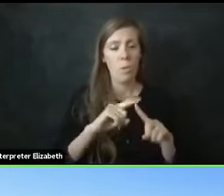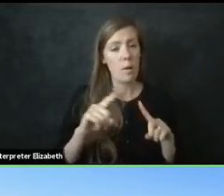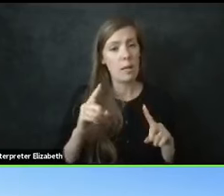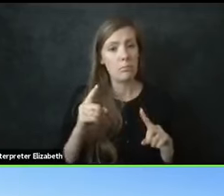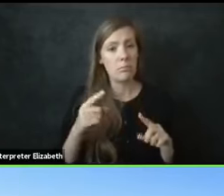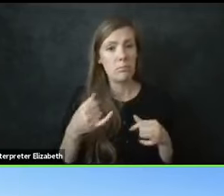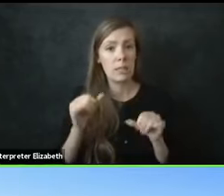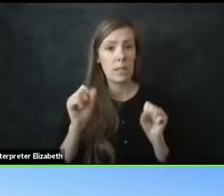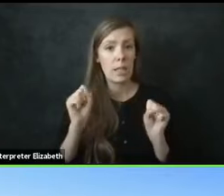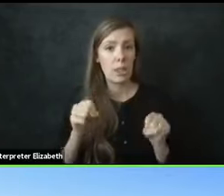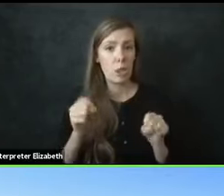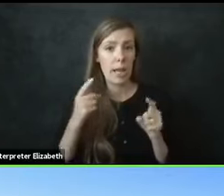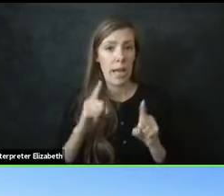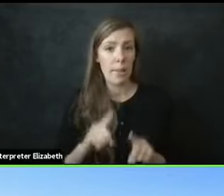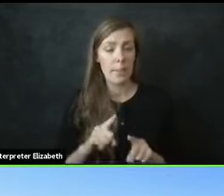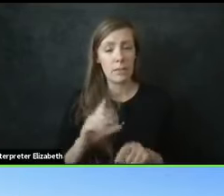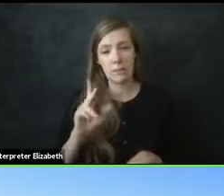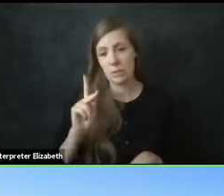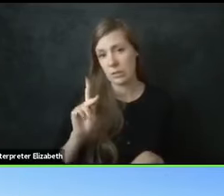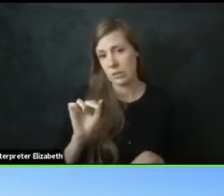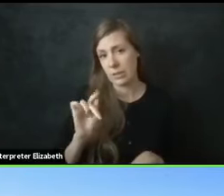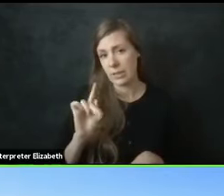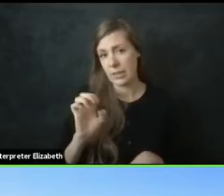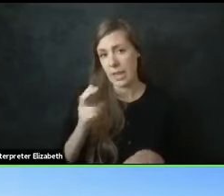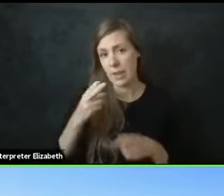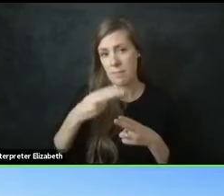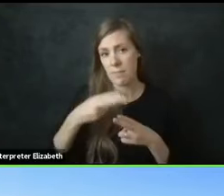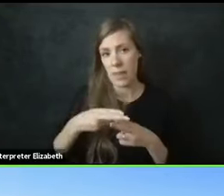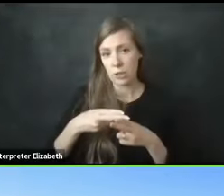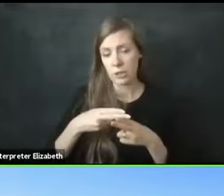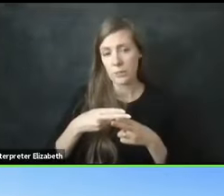As Kate mentioned, cases of multi inflammatory syndrome in